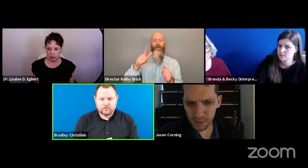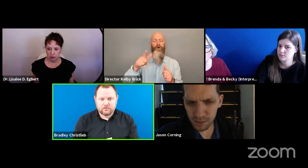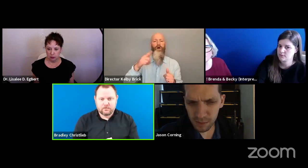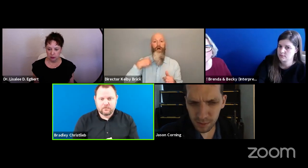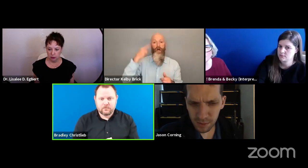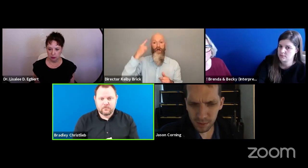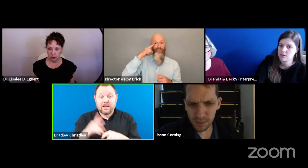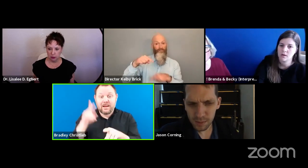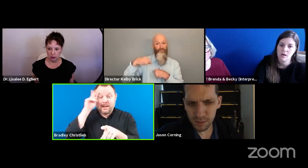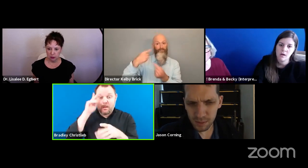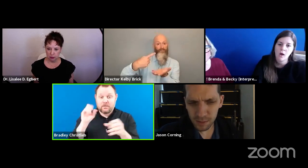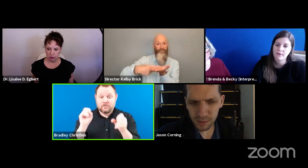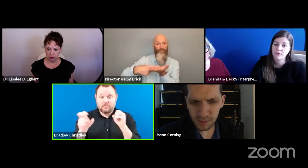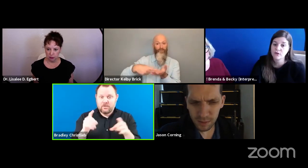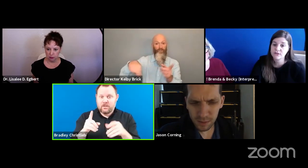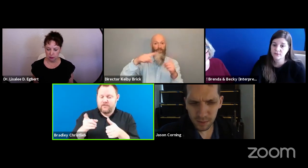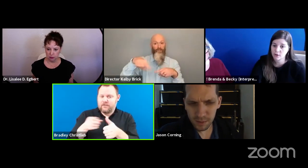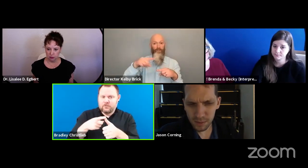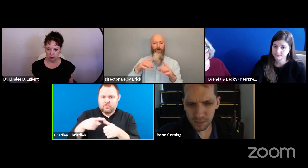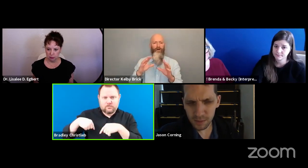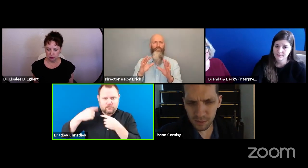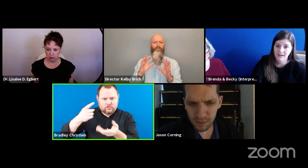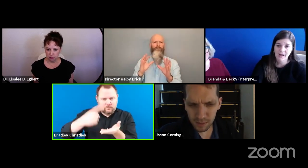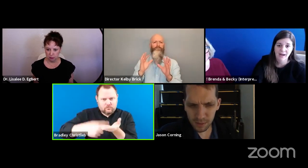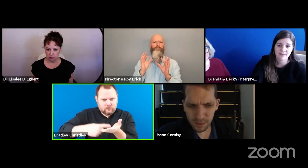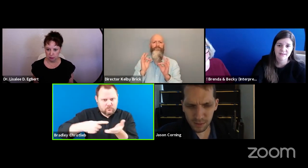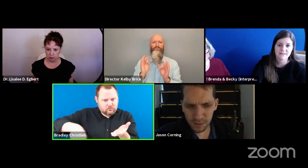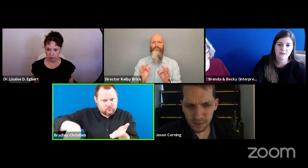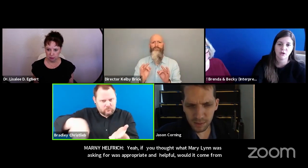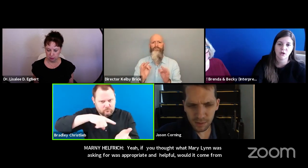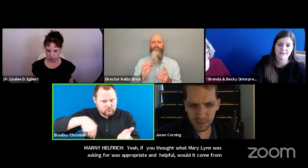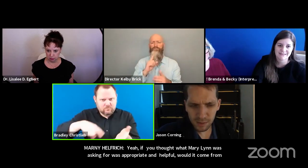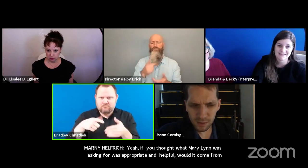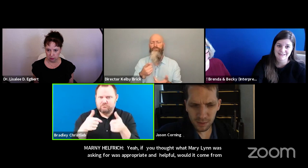the government. Okay. First of all, this has been a longstanding discussion.